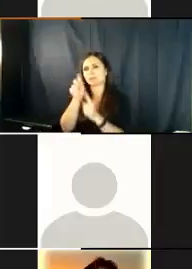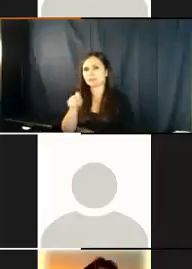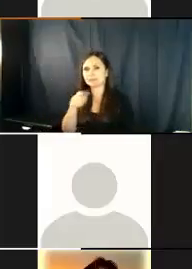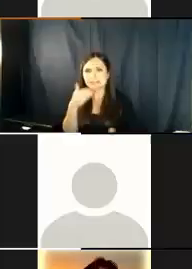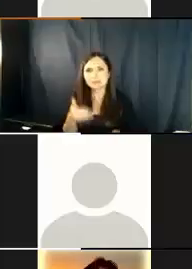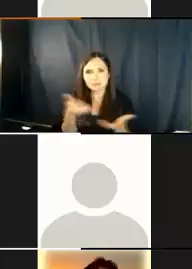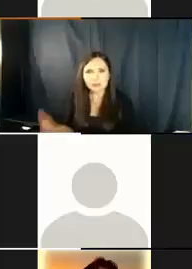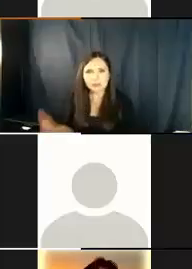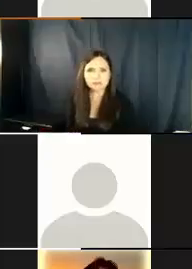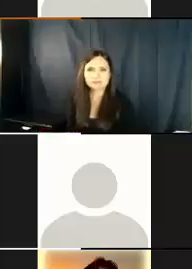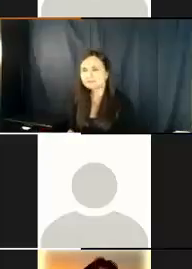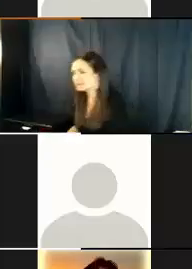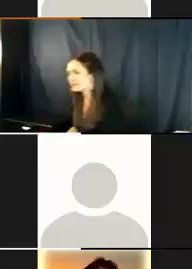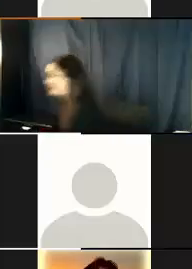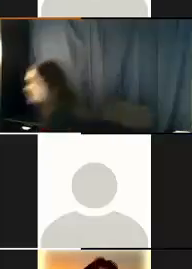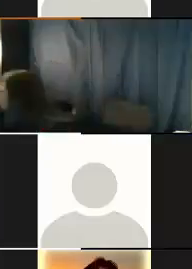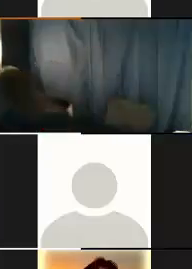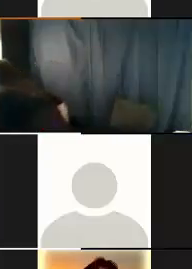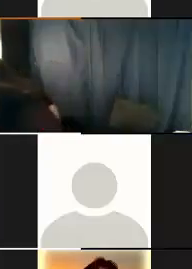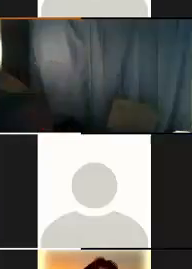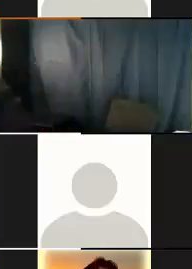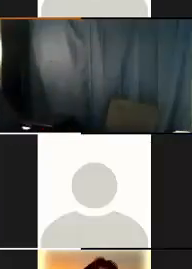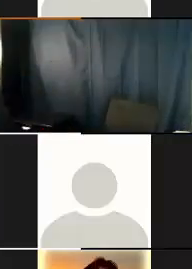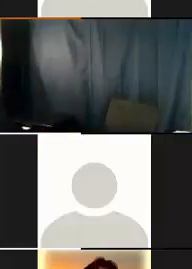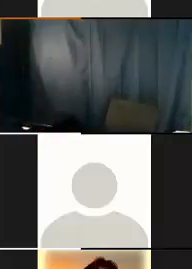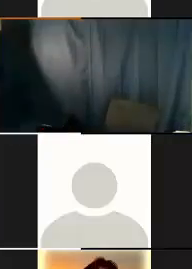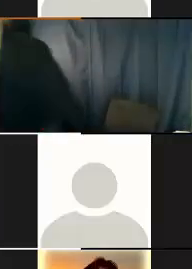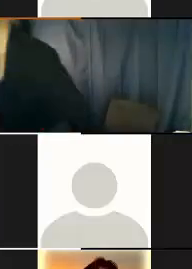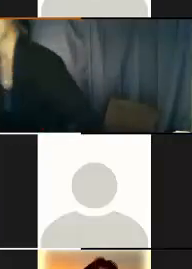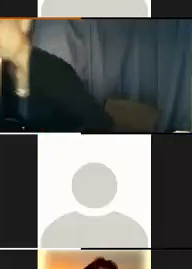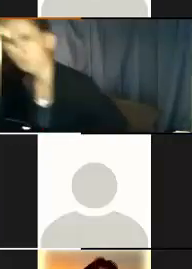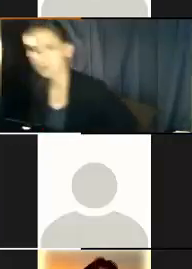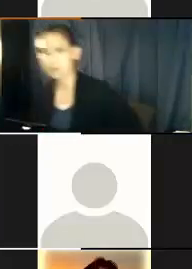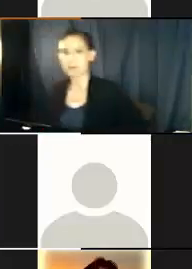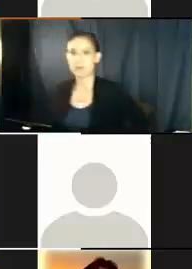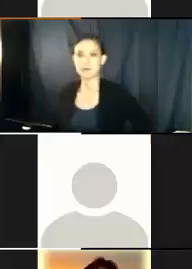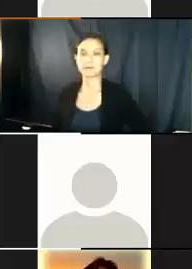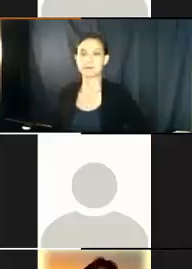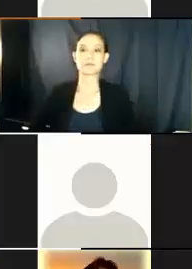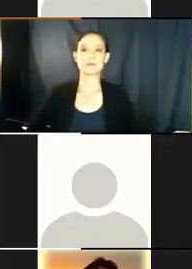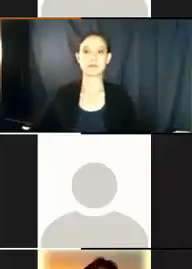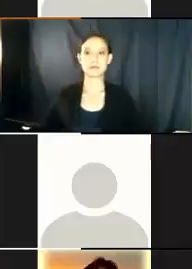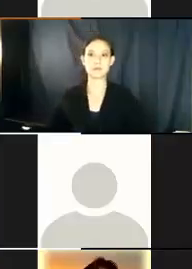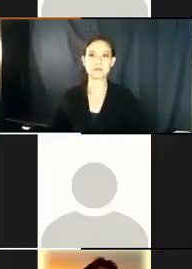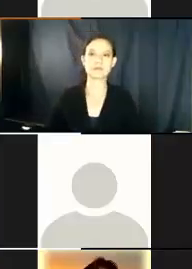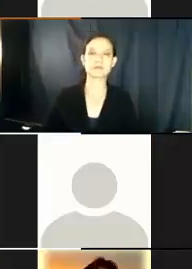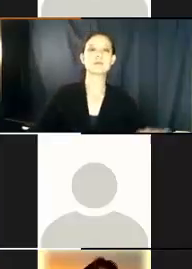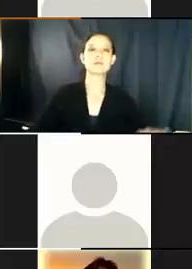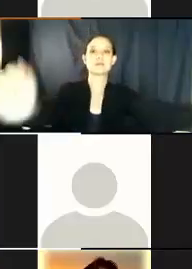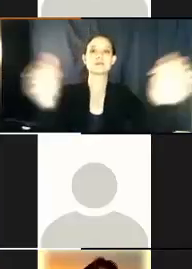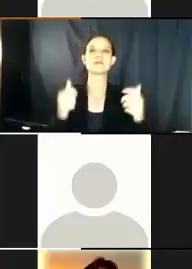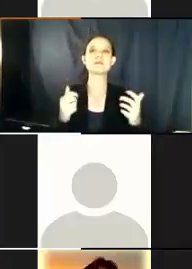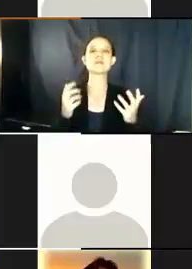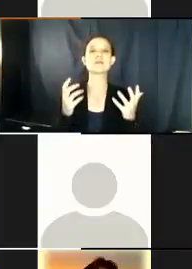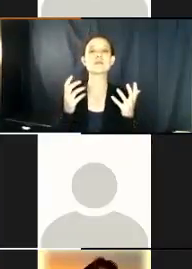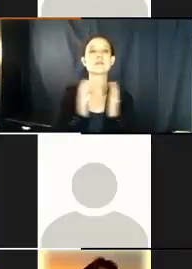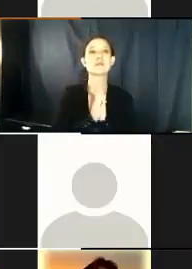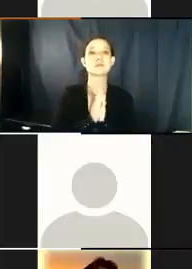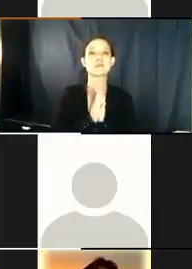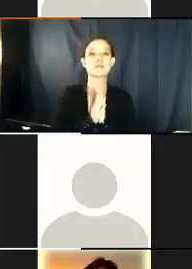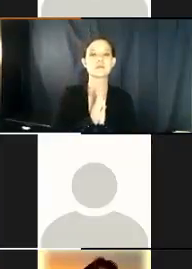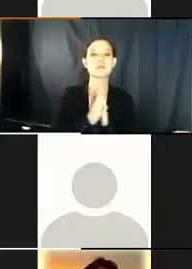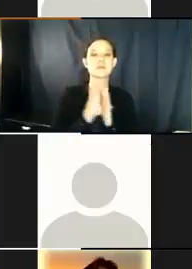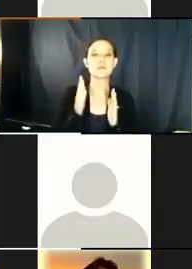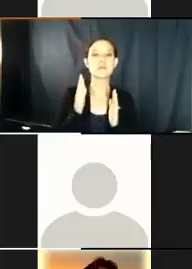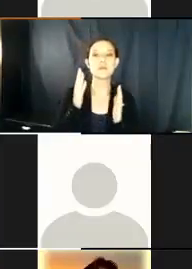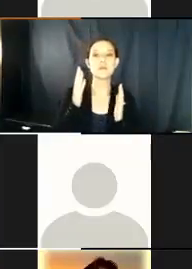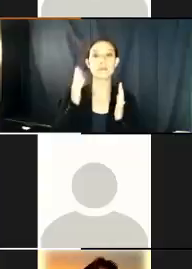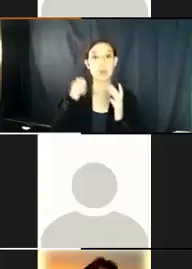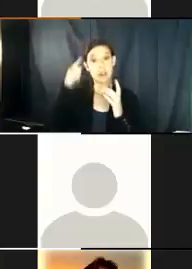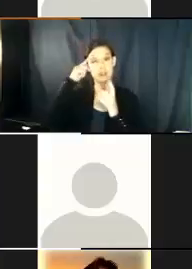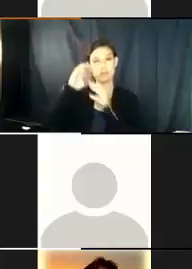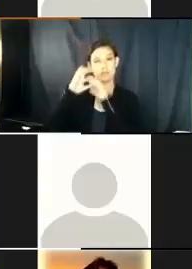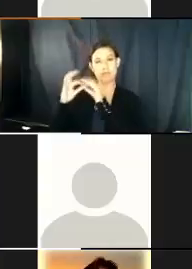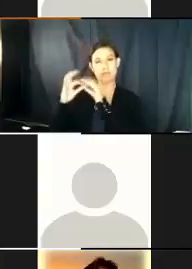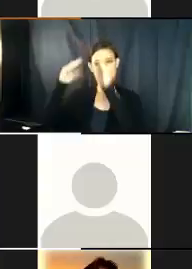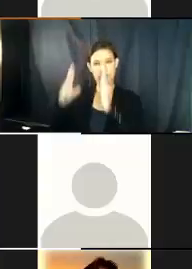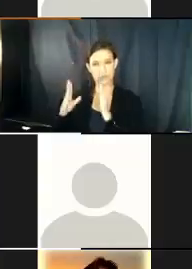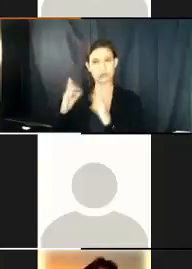All right so we want to think about the teacher, if we're using our road trip metaphor, as